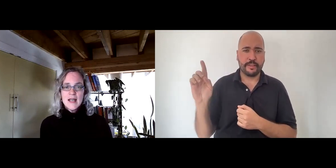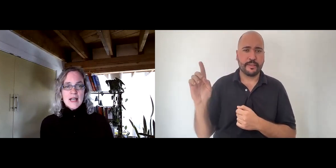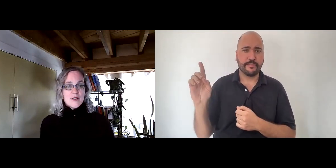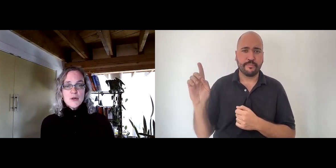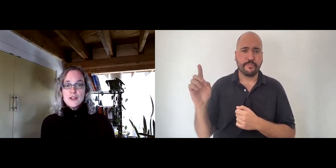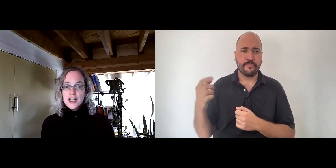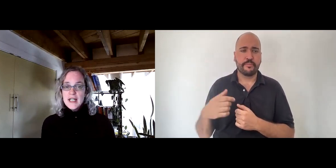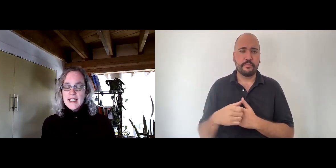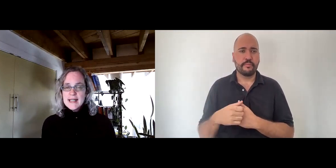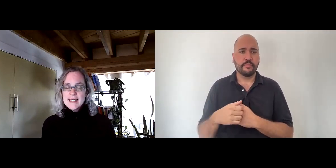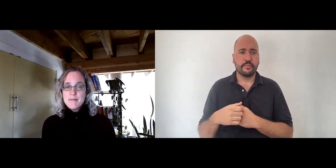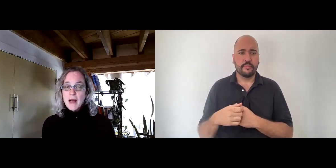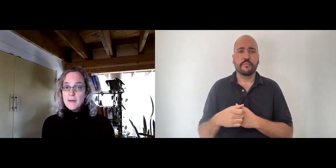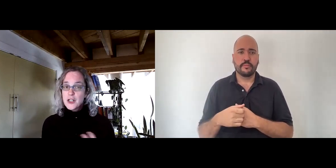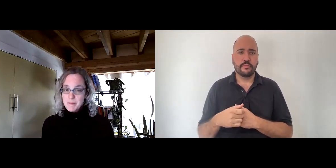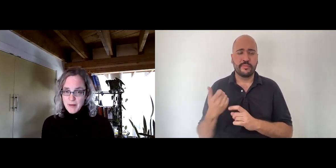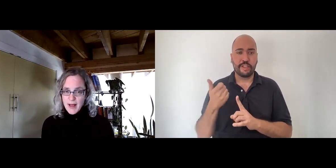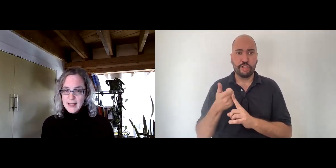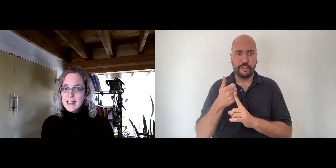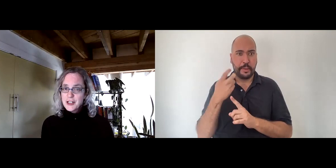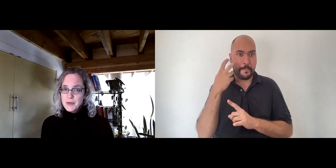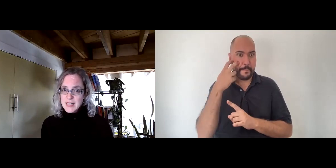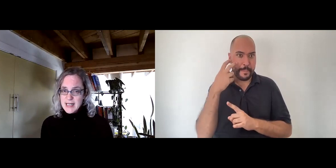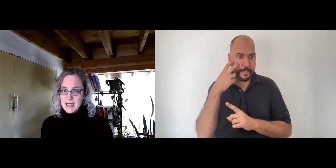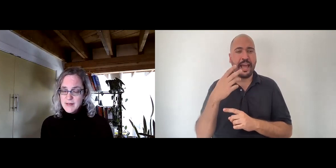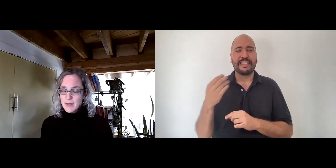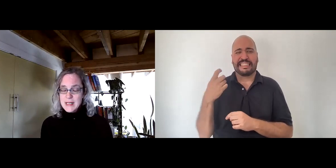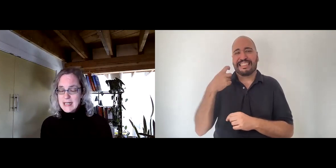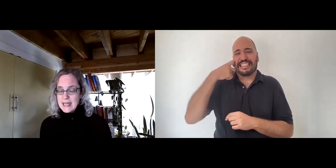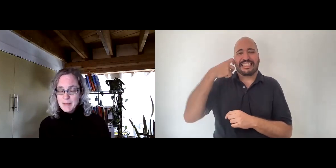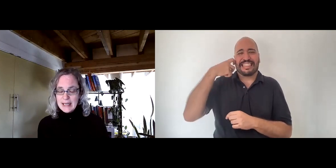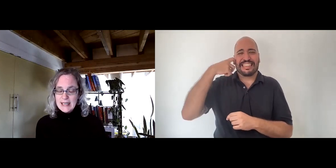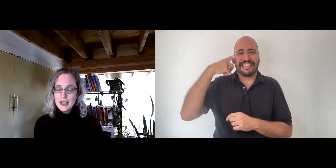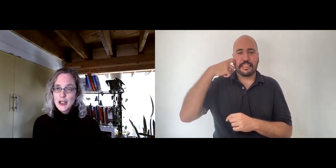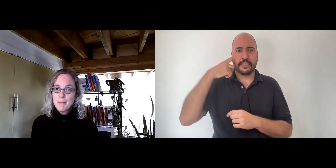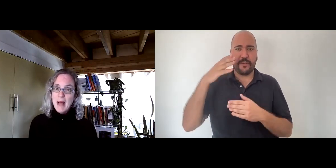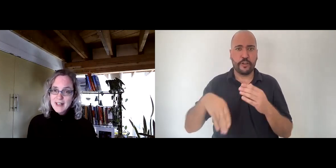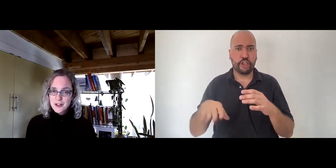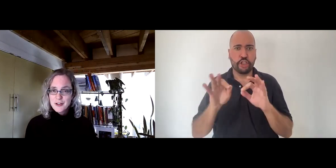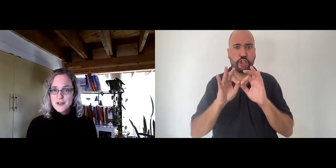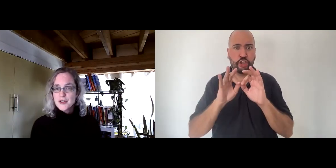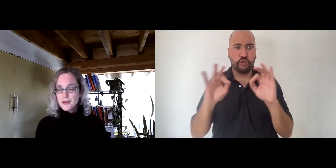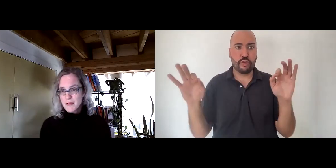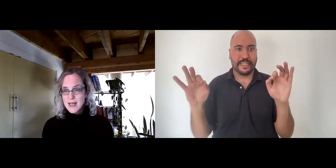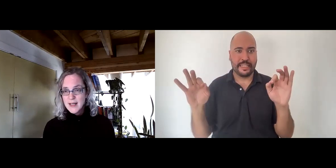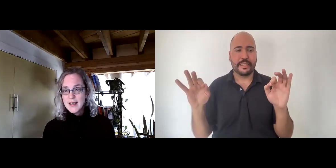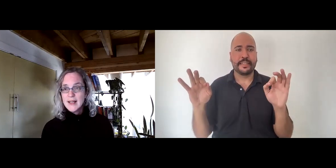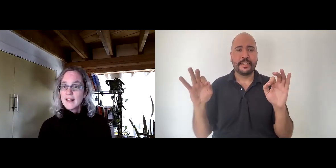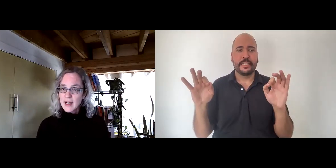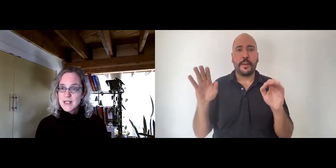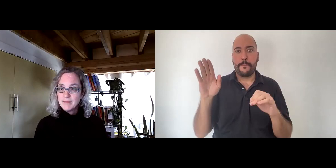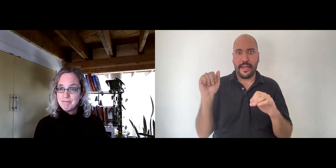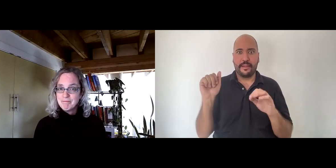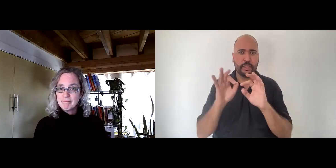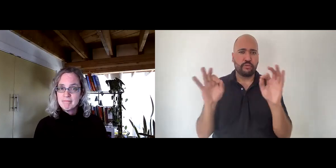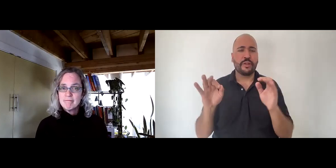So she's blind, and she recently completed her bachelor's degree in accounting.